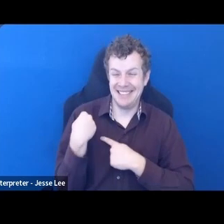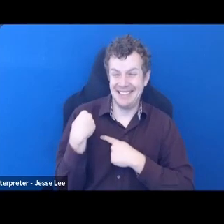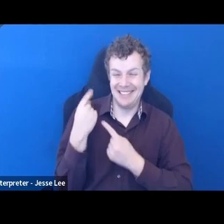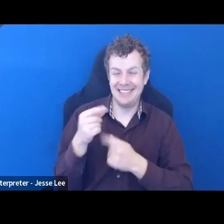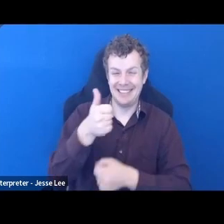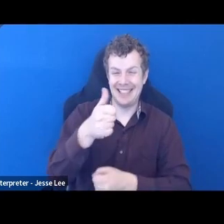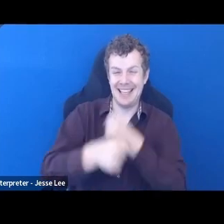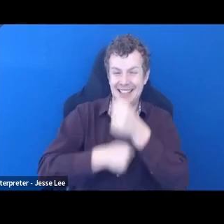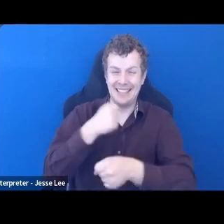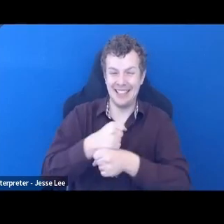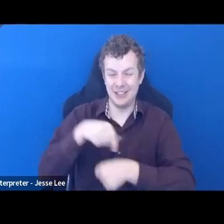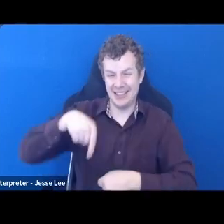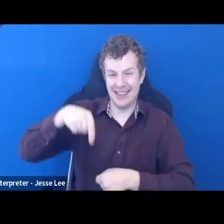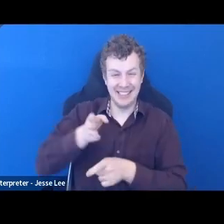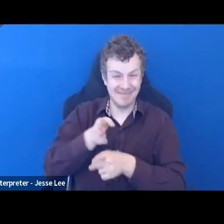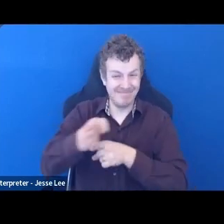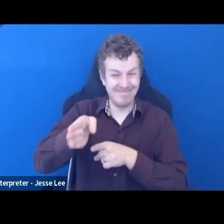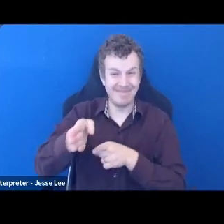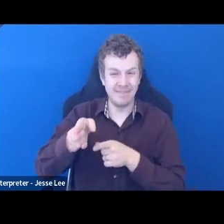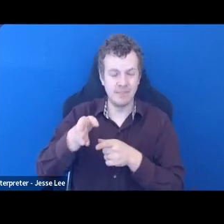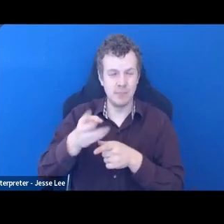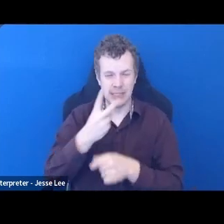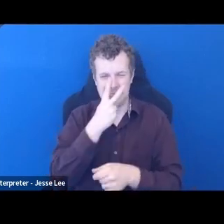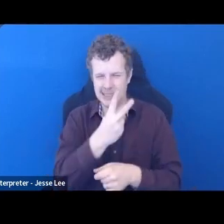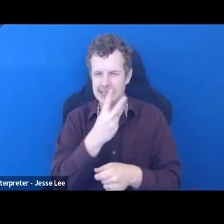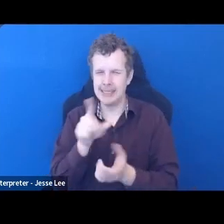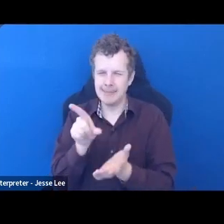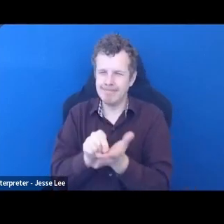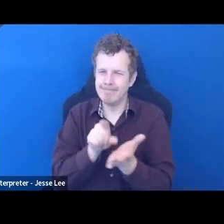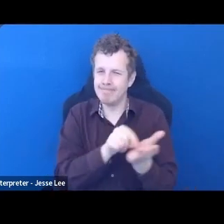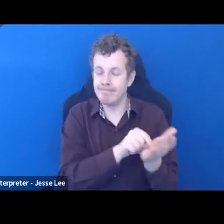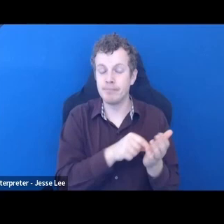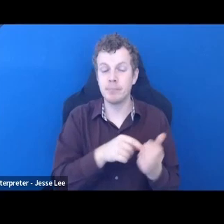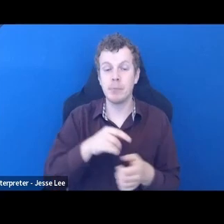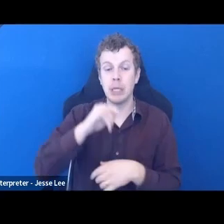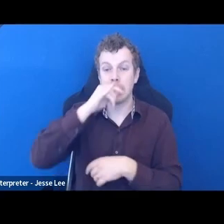literature is that you know with kids with bilateral hearing loss,